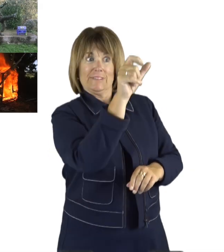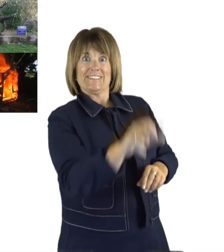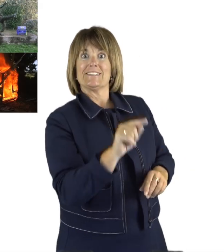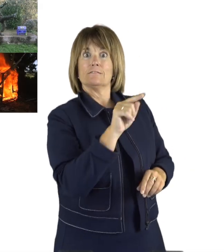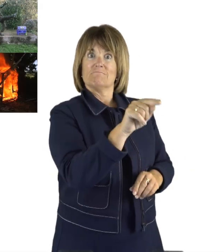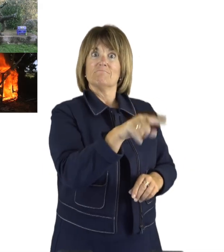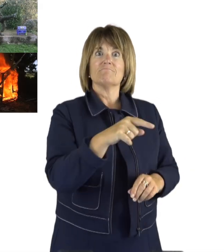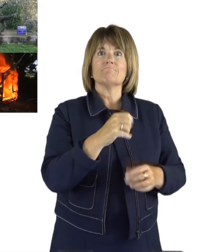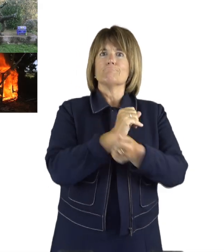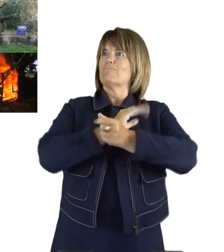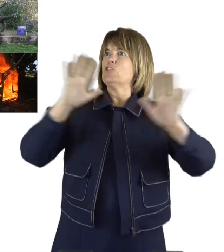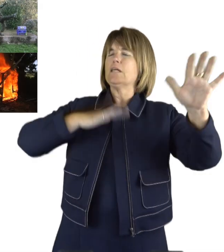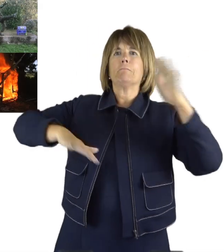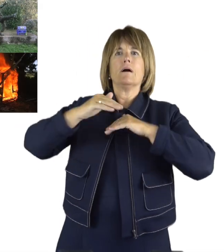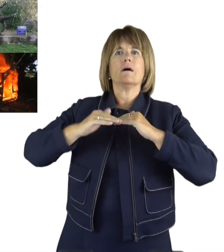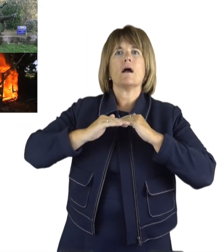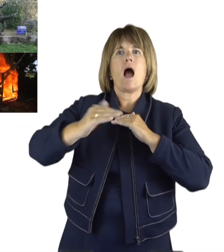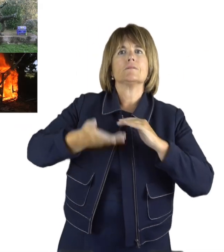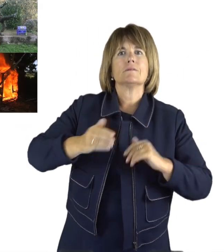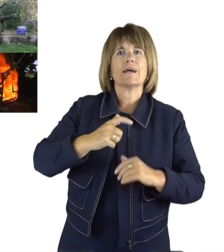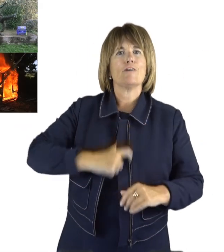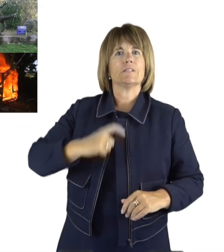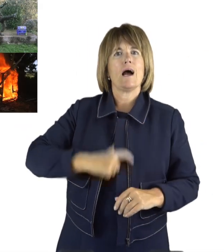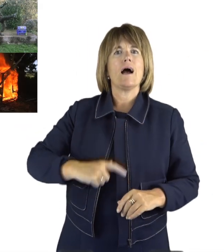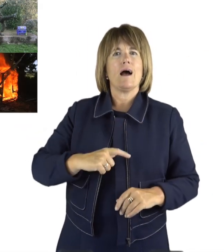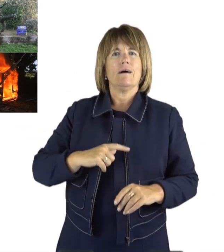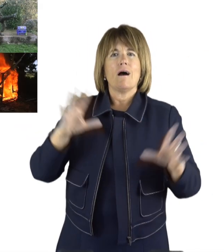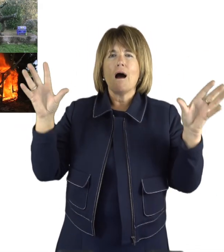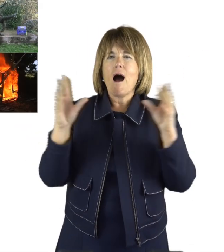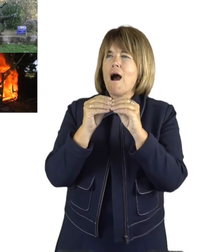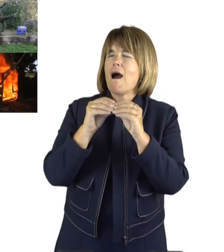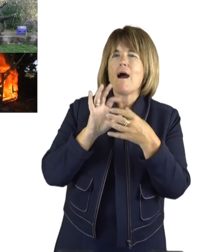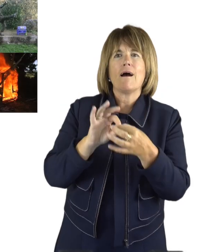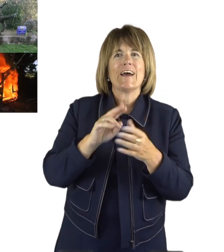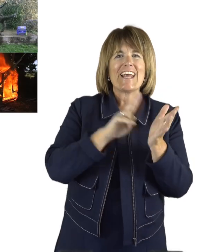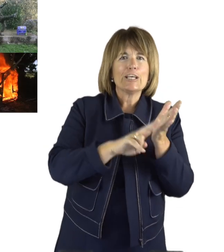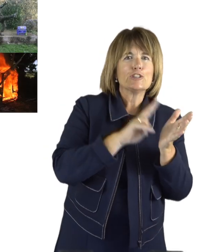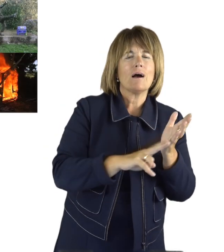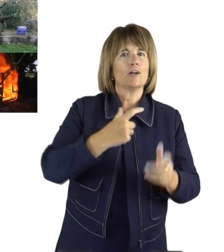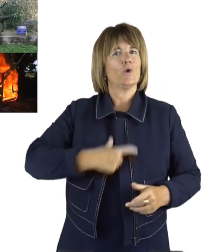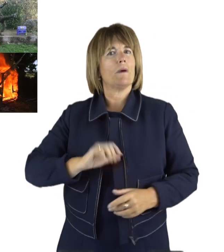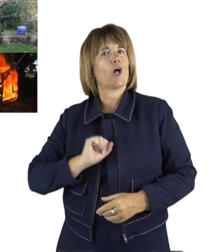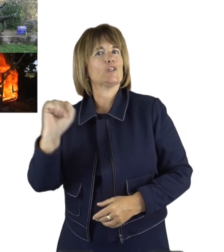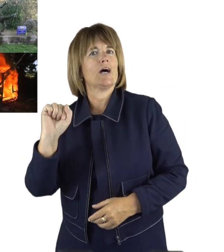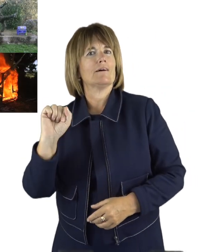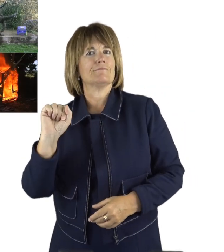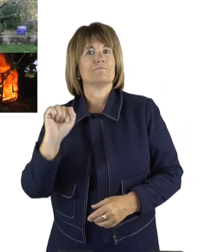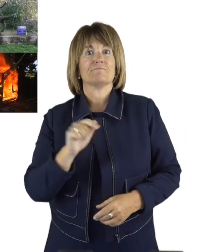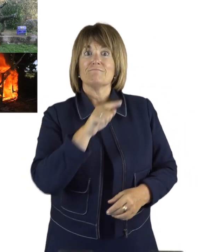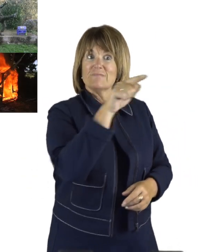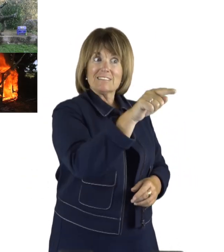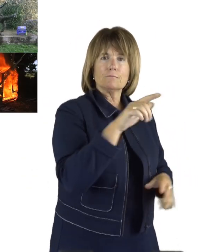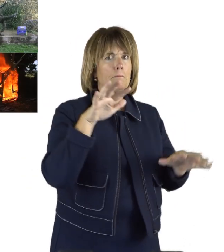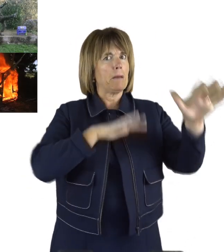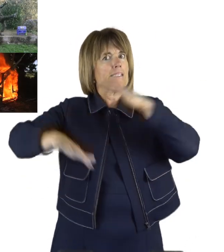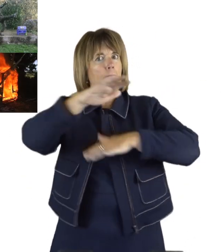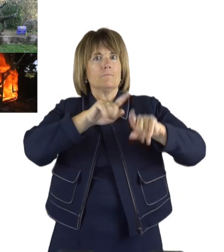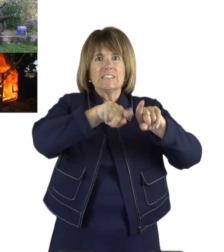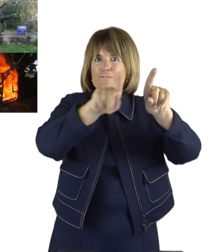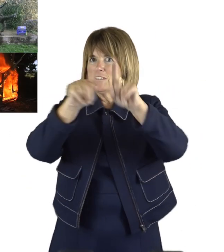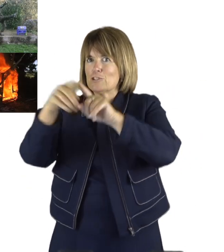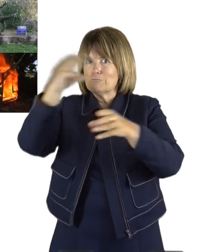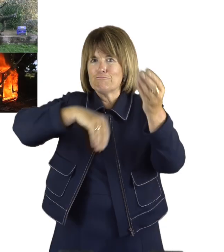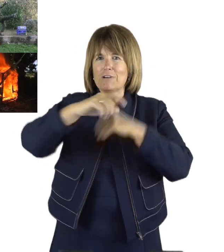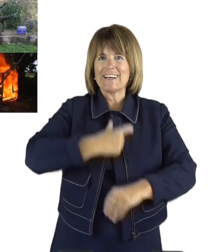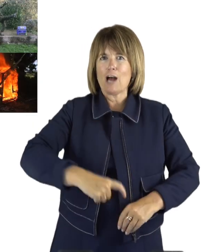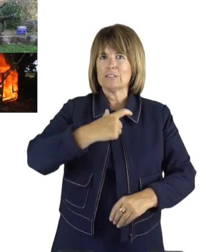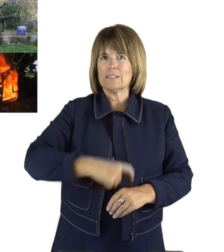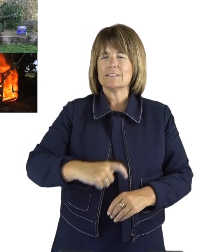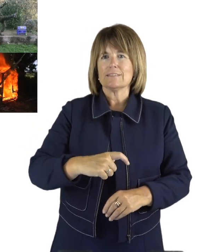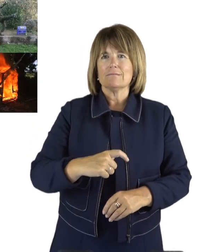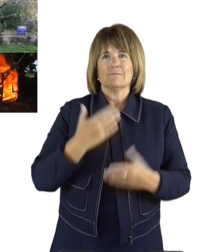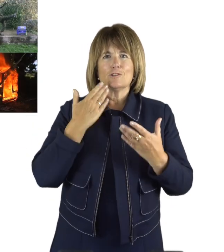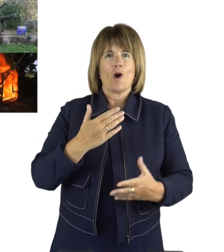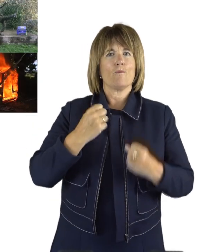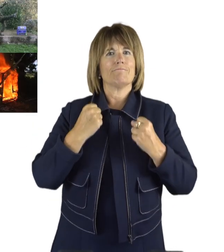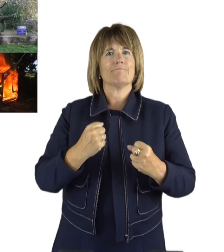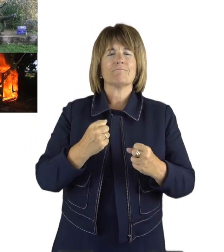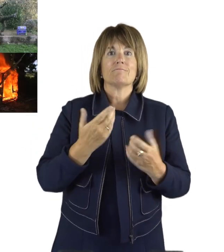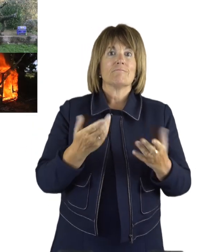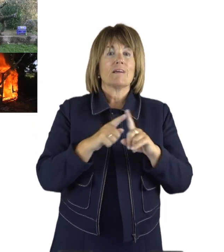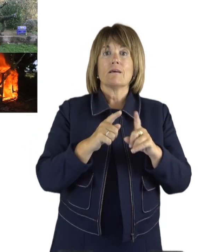Finnemore’s guerrilla gardener film character fuses both nature and culture. He is an amalgam of different archetypes.